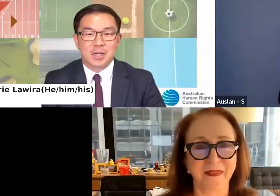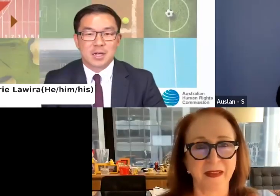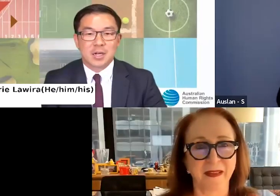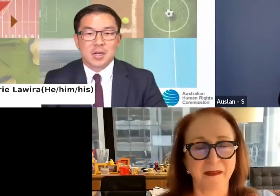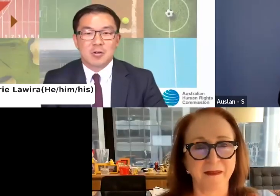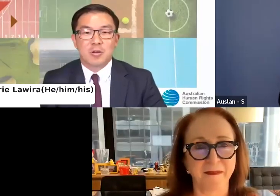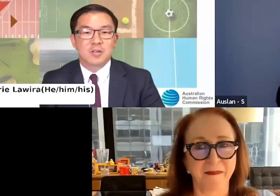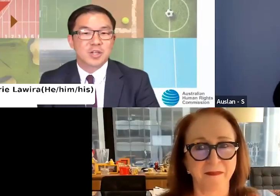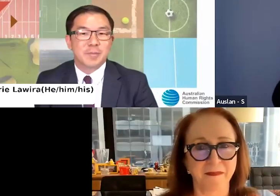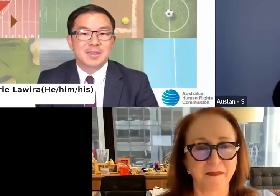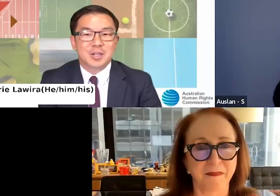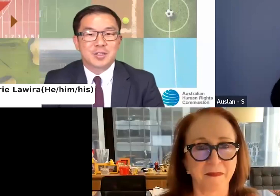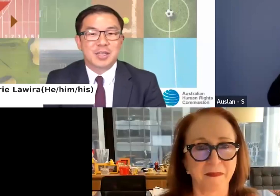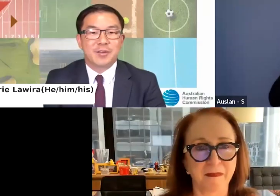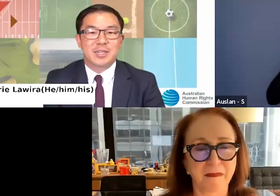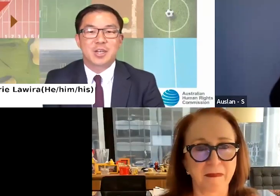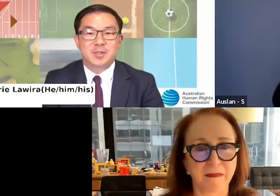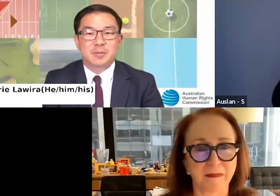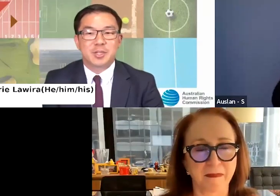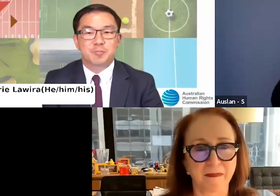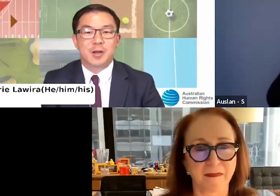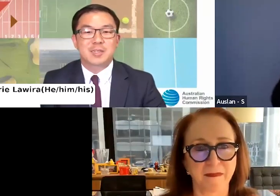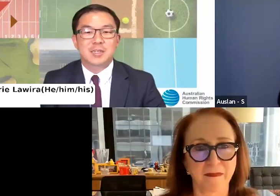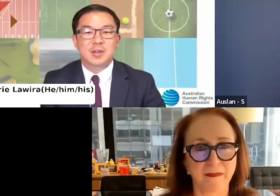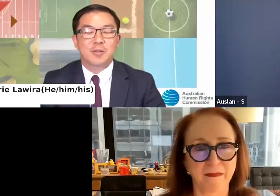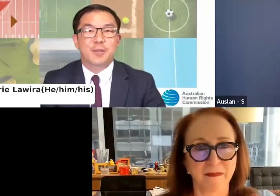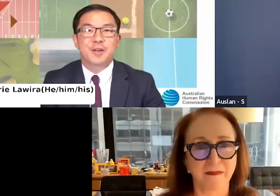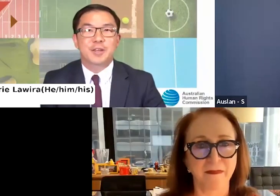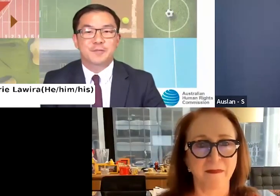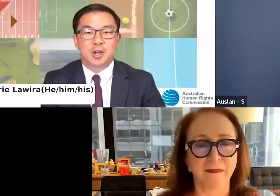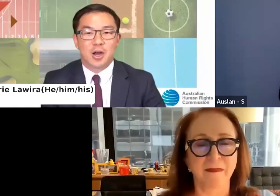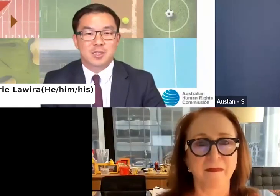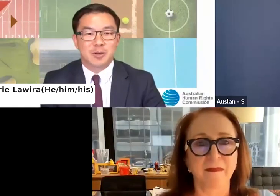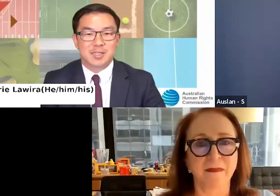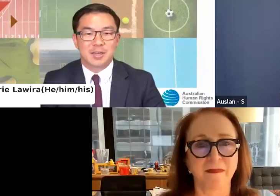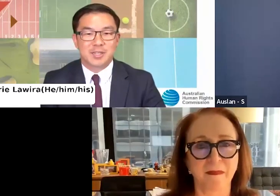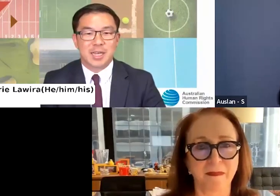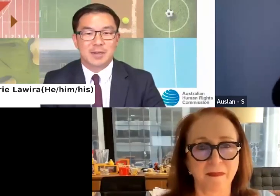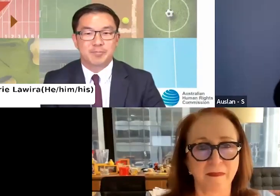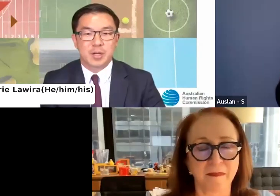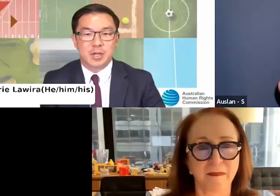Rosalind commenced her seven year term as commission president on the 30th of July 2017.